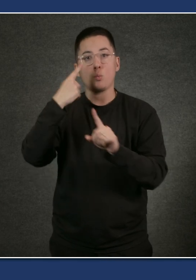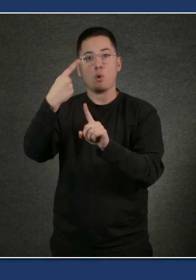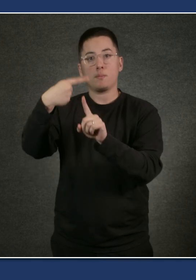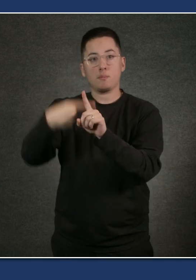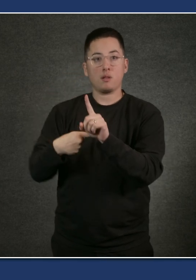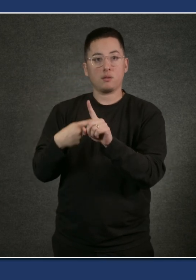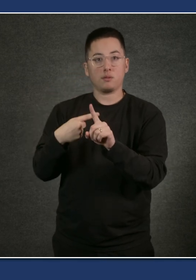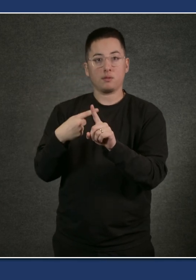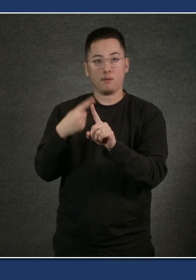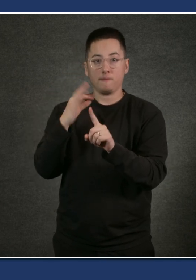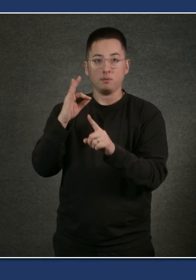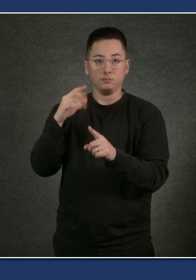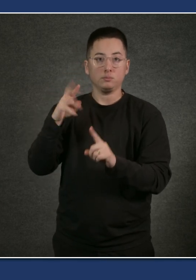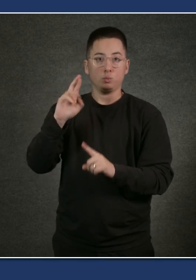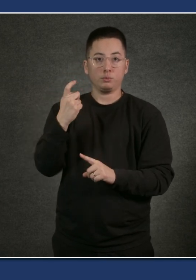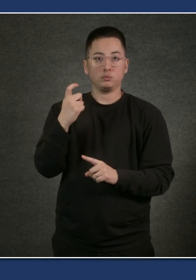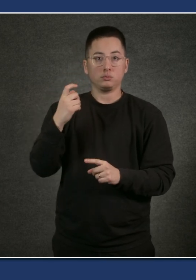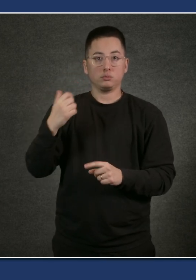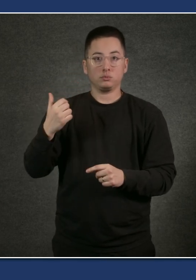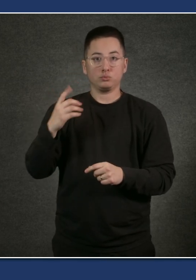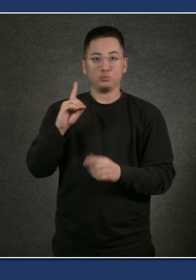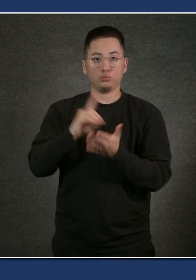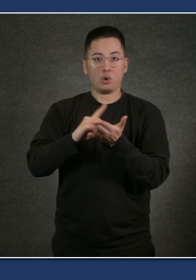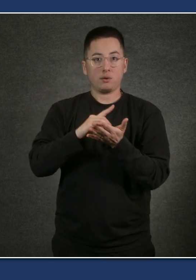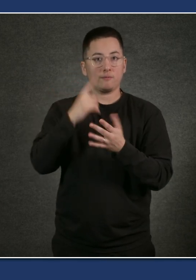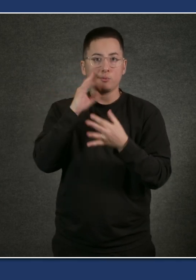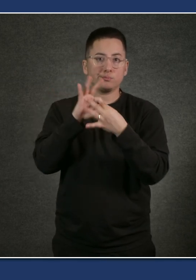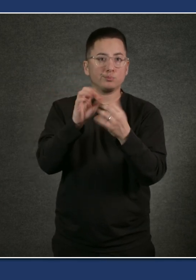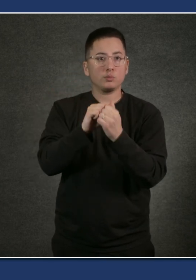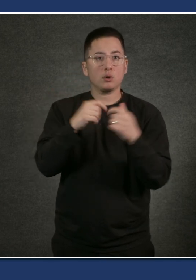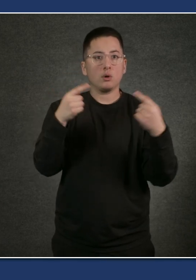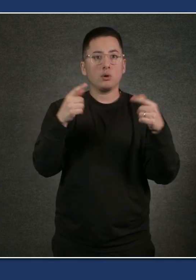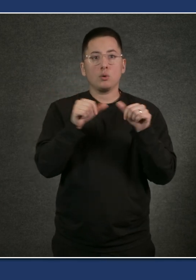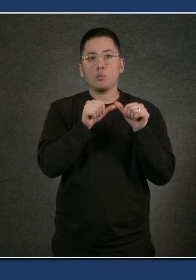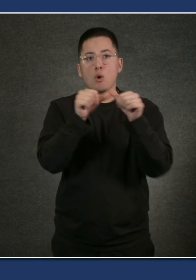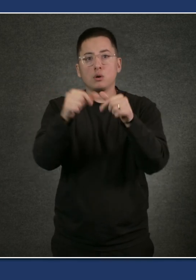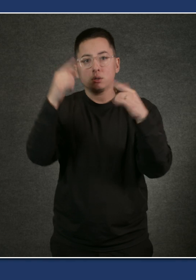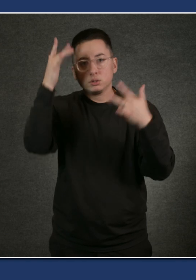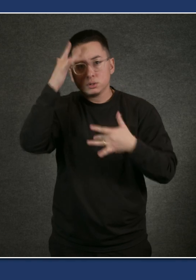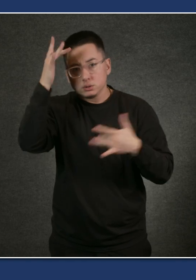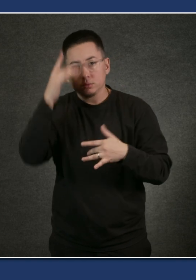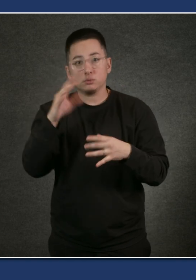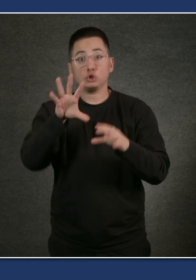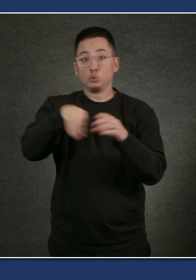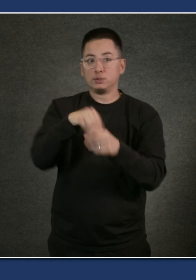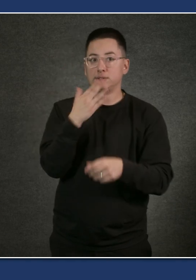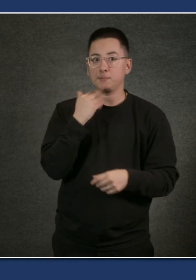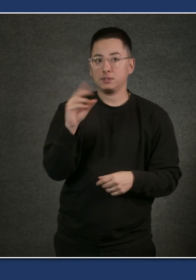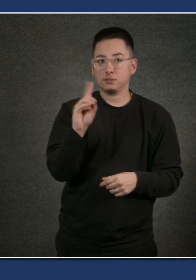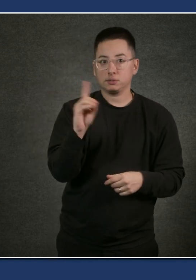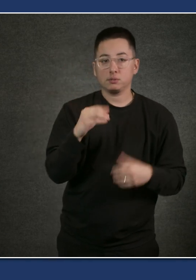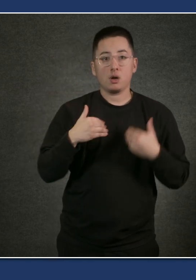for chronic diseases that includes diabetes but also asthma and severe allergies.